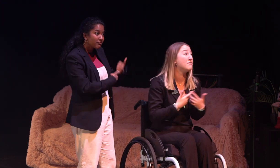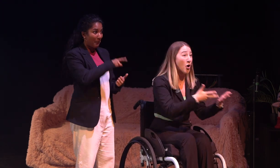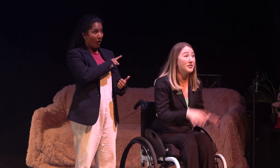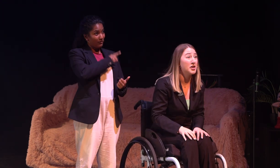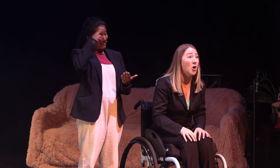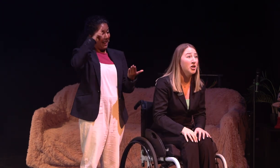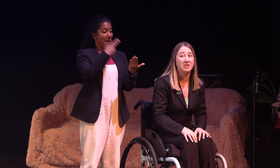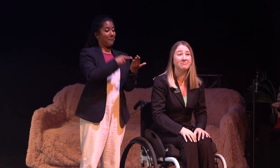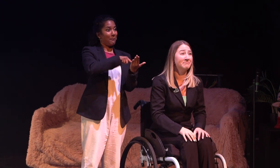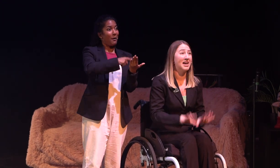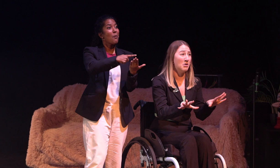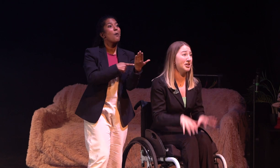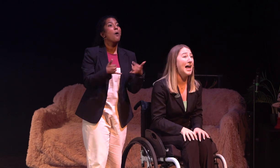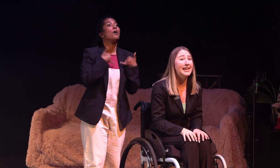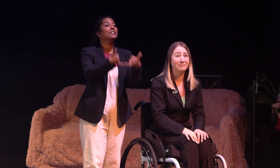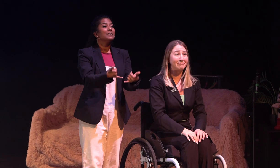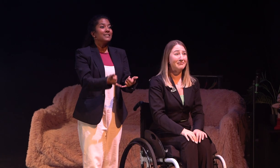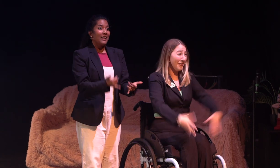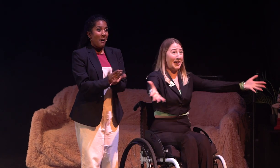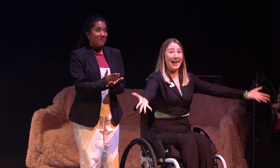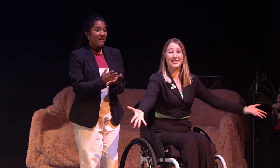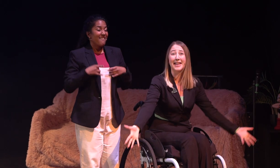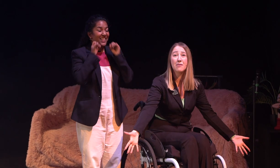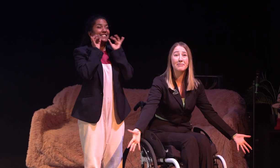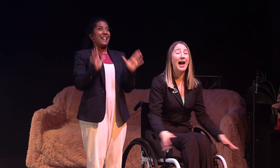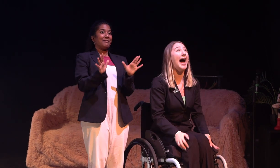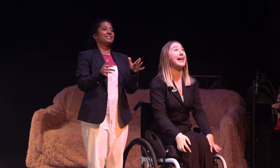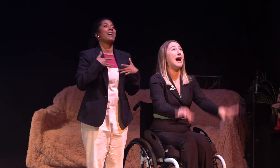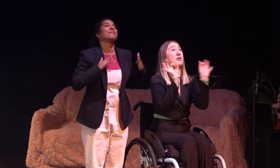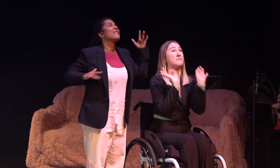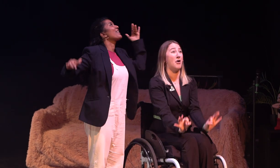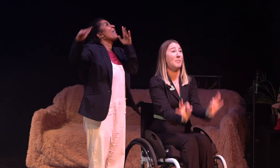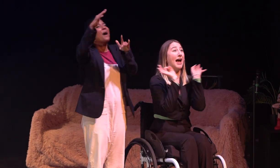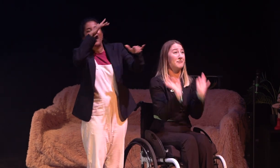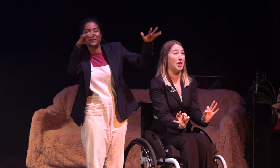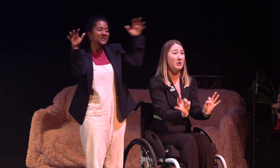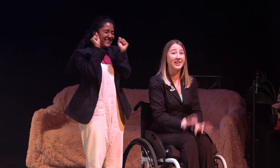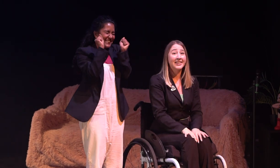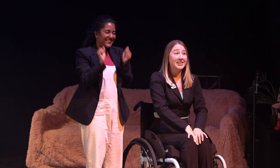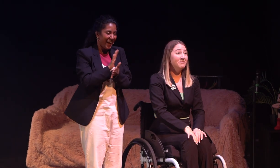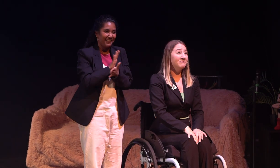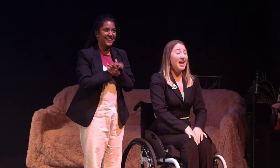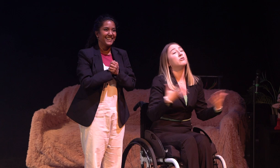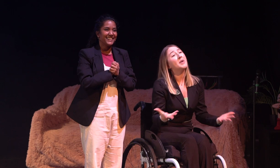forward for the award. And I'm not going to lie, I feel like a celeb. I am proper